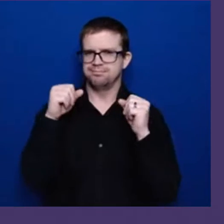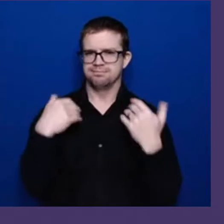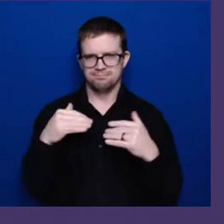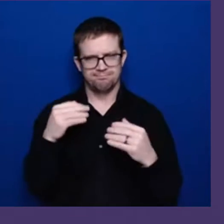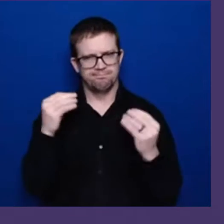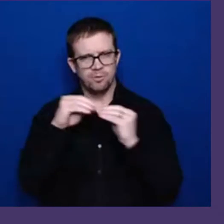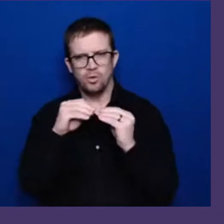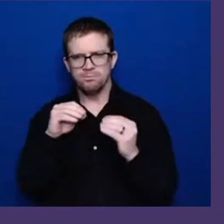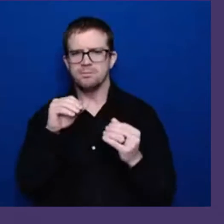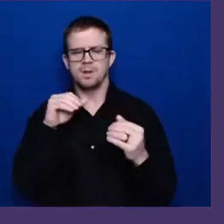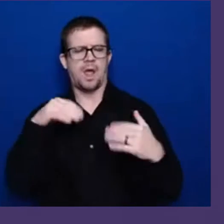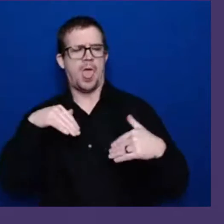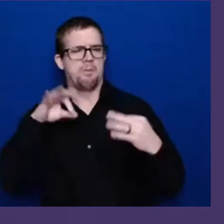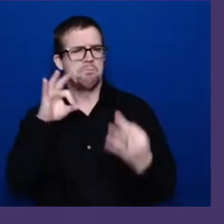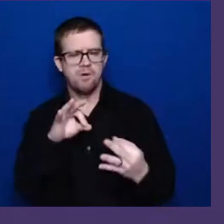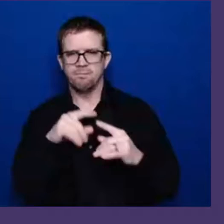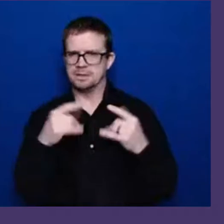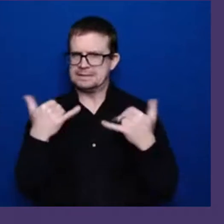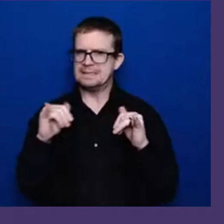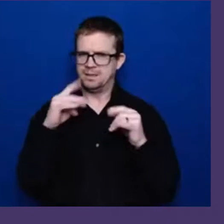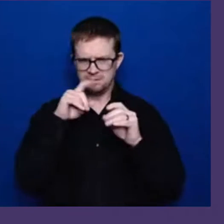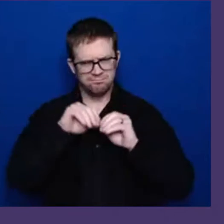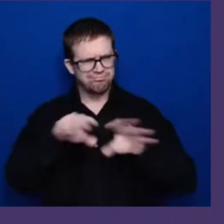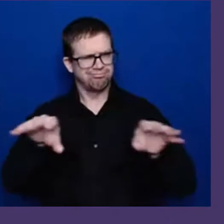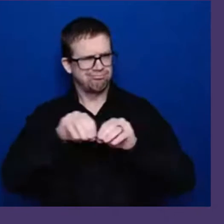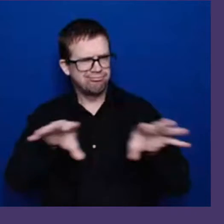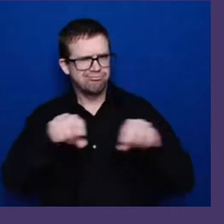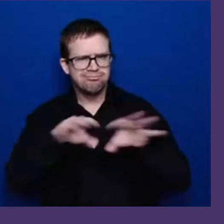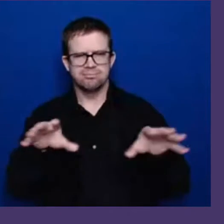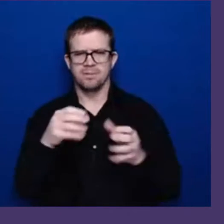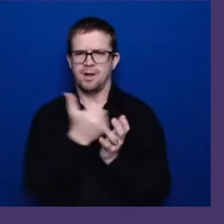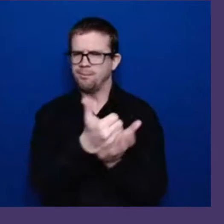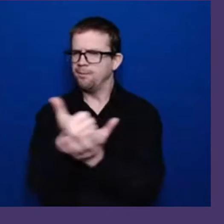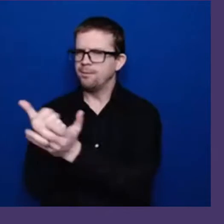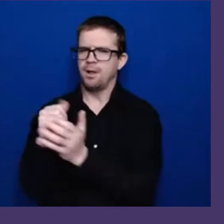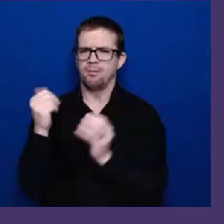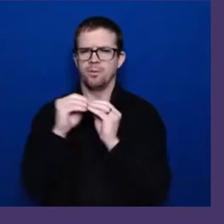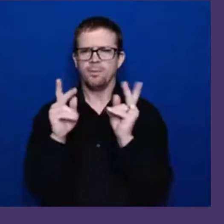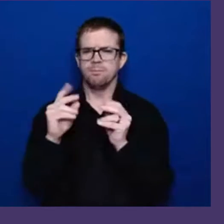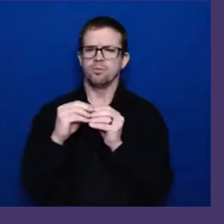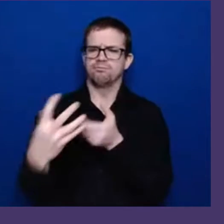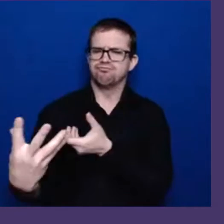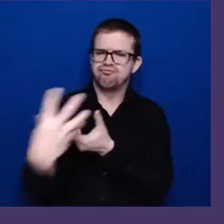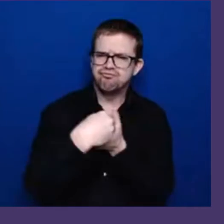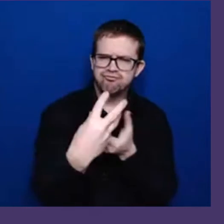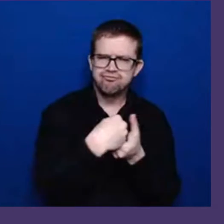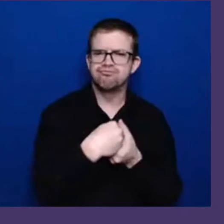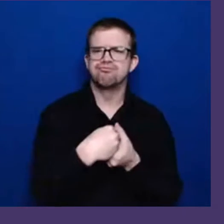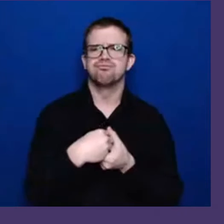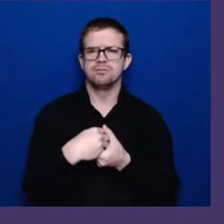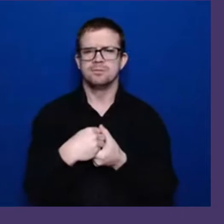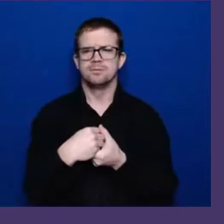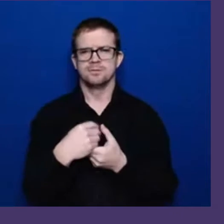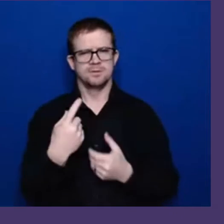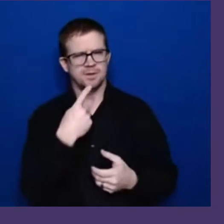others become more inclusive." Tell me about your first Ability Summit. Jenny Lay-Flurrie: Well, that's funny.